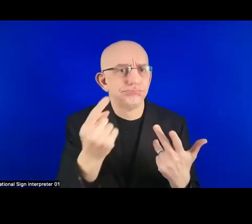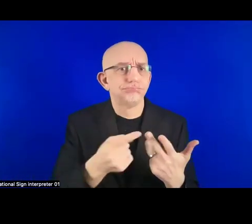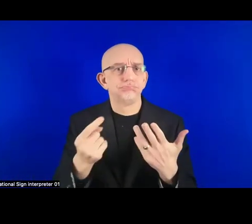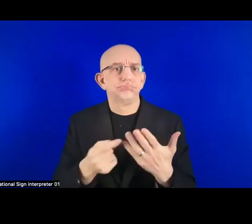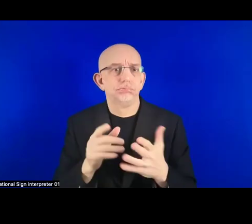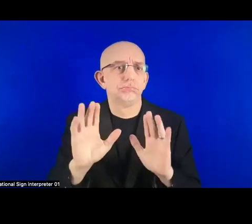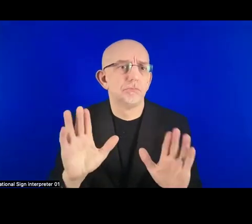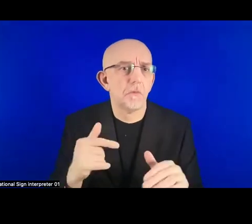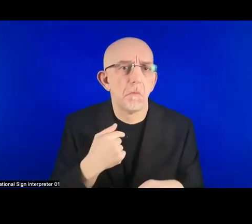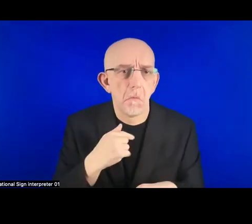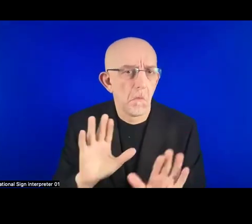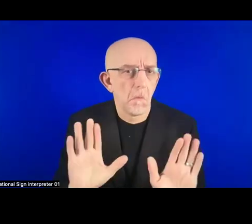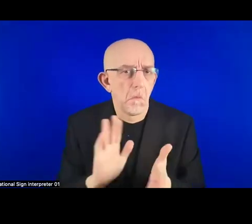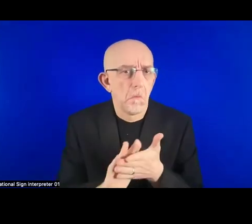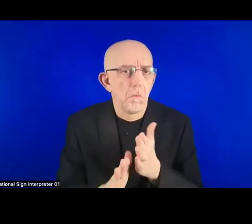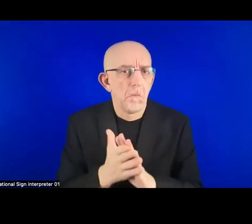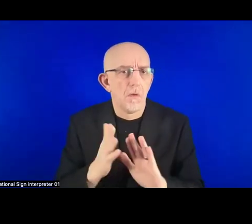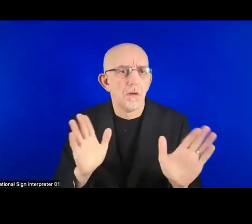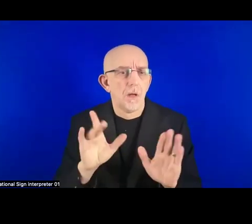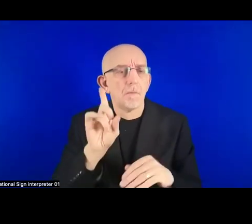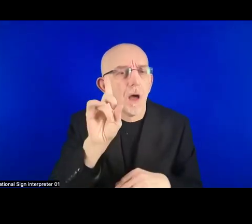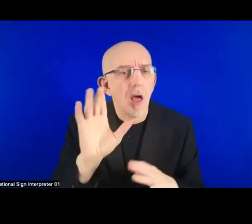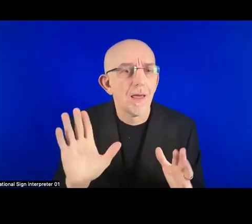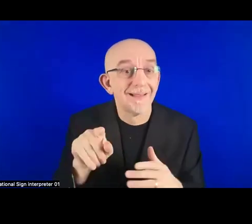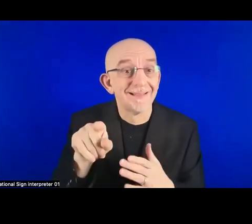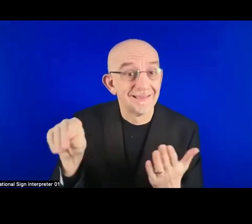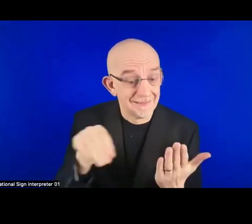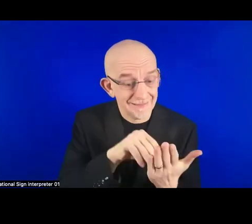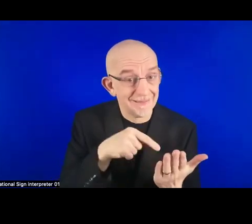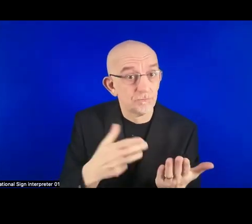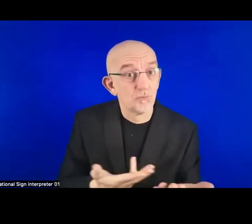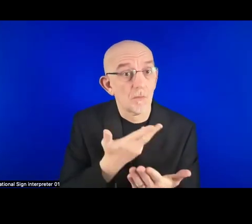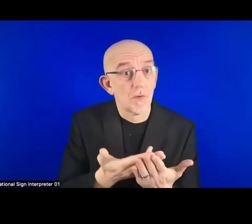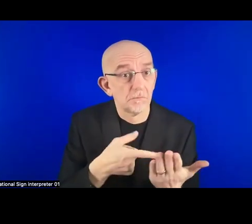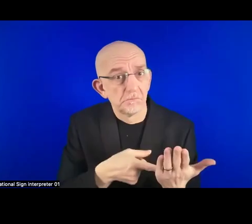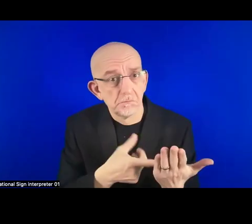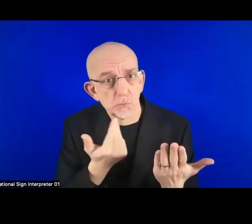expect applicants to communicate to me in a separate document or in the text of the